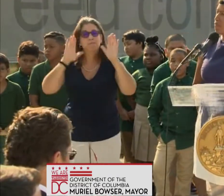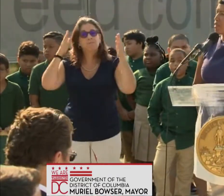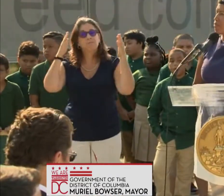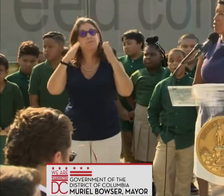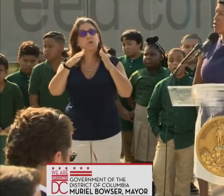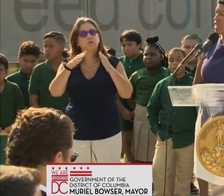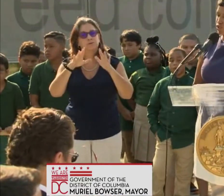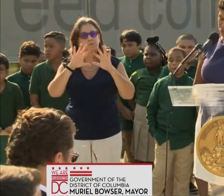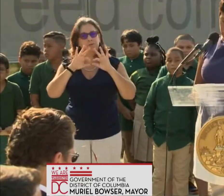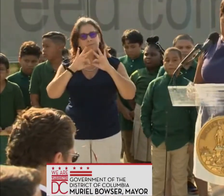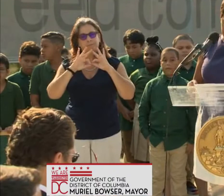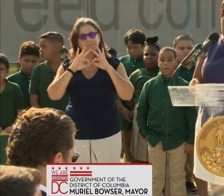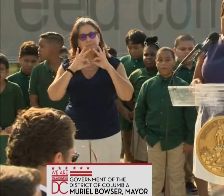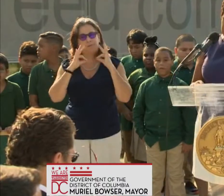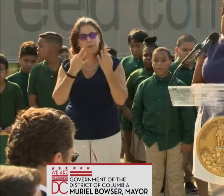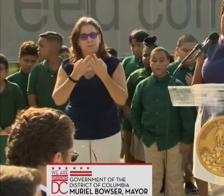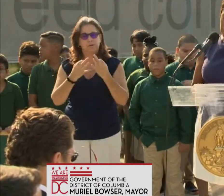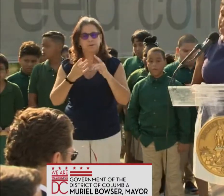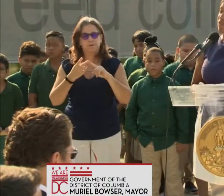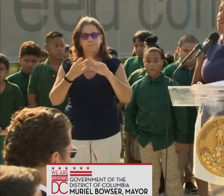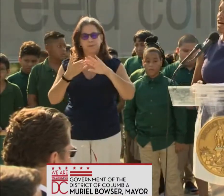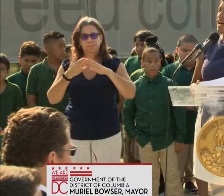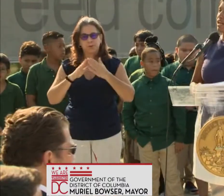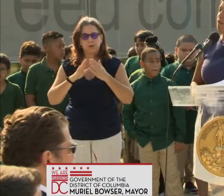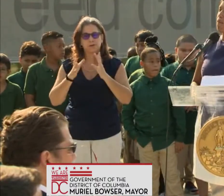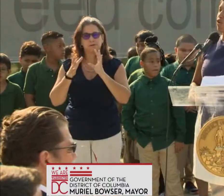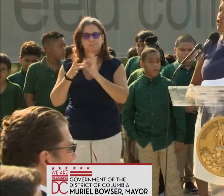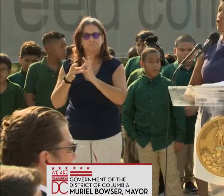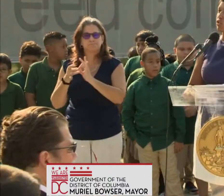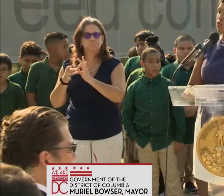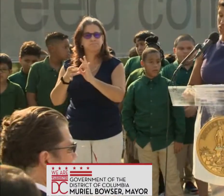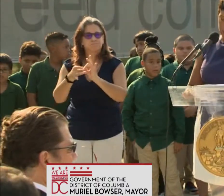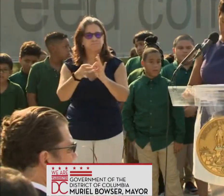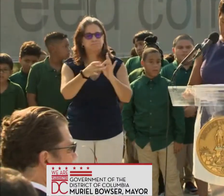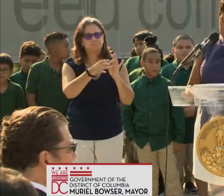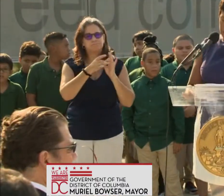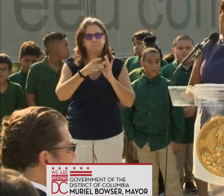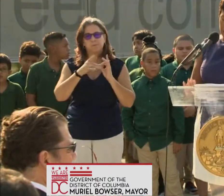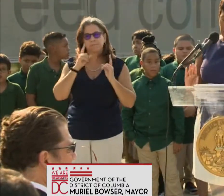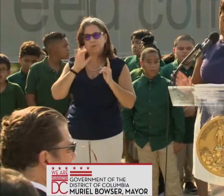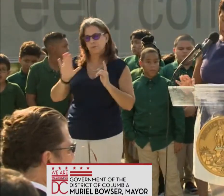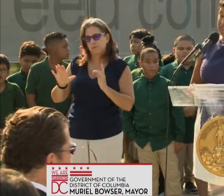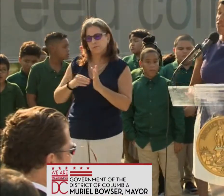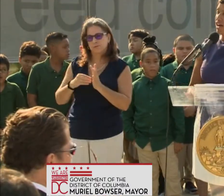members and students to help us find more solutions so that we can fight